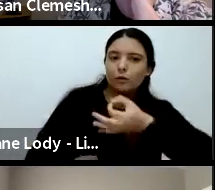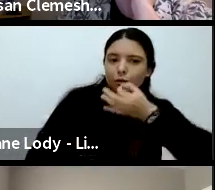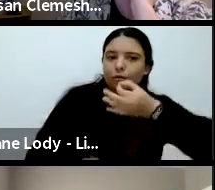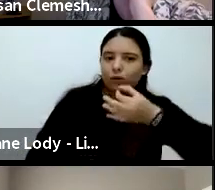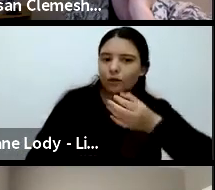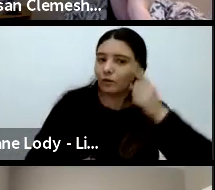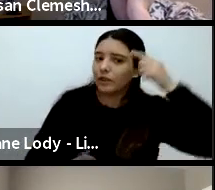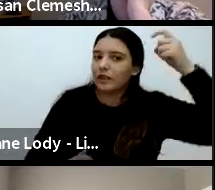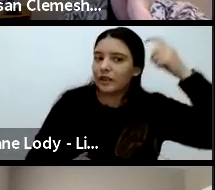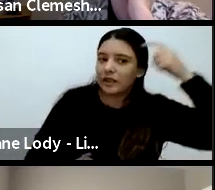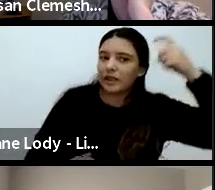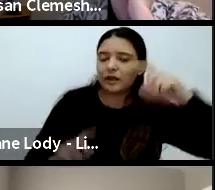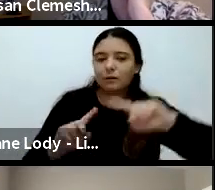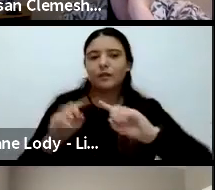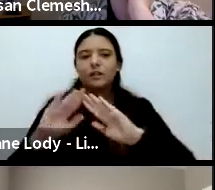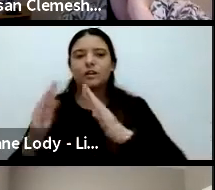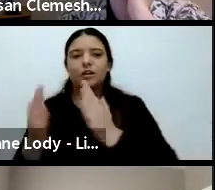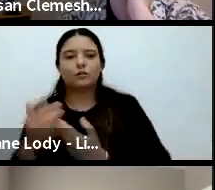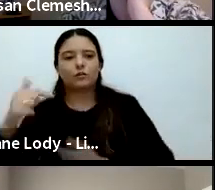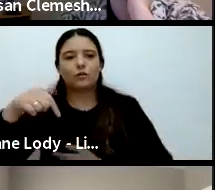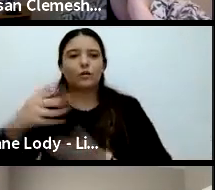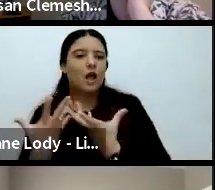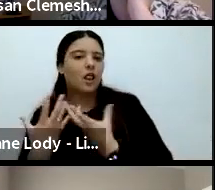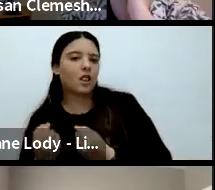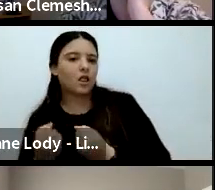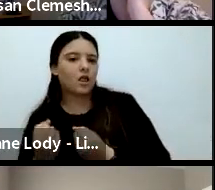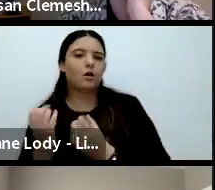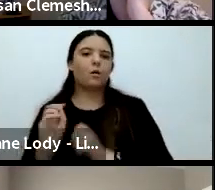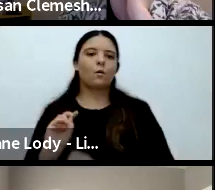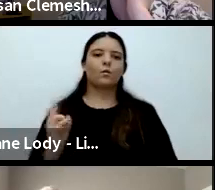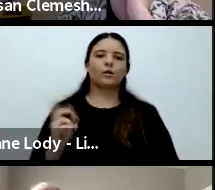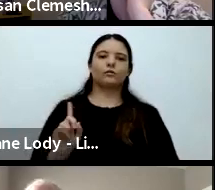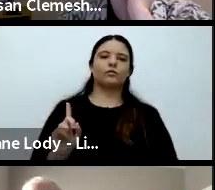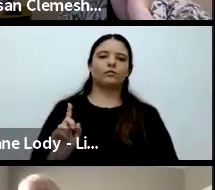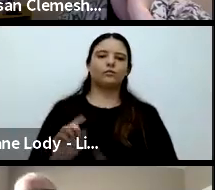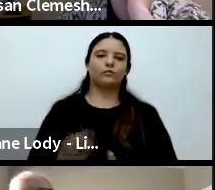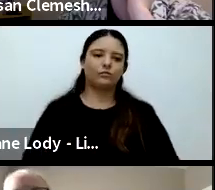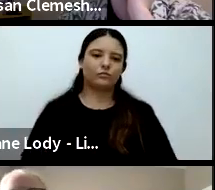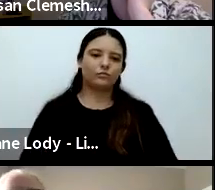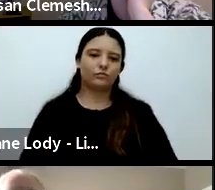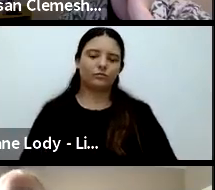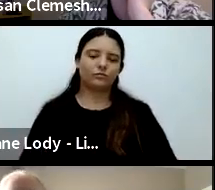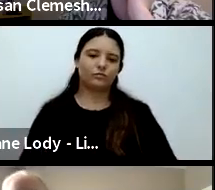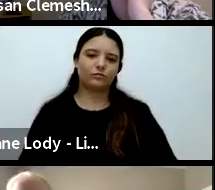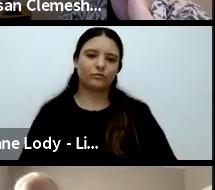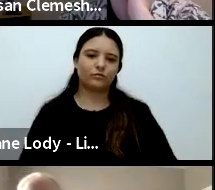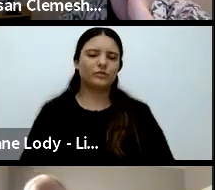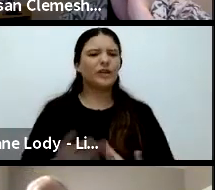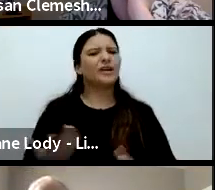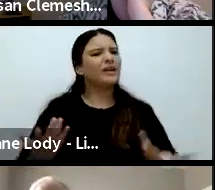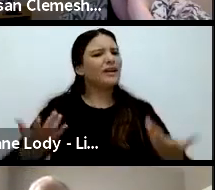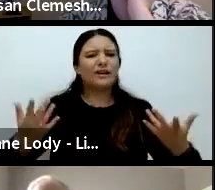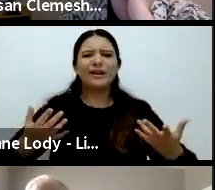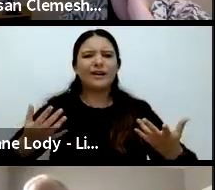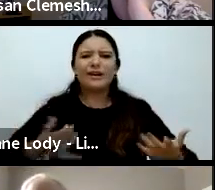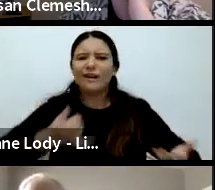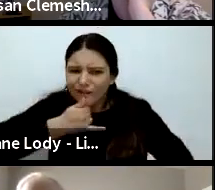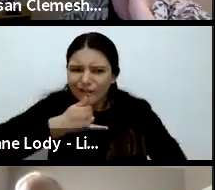them, put them into Practice. It's, it's, it's very. it's frustrating as you know